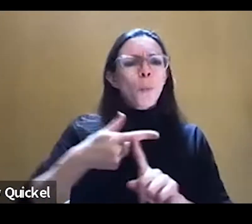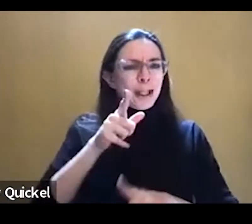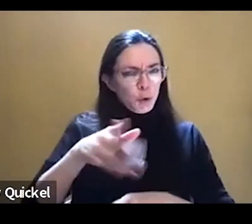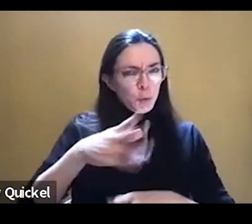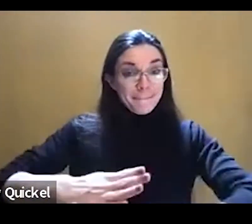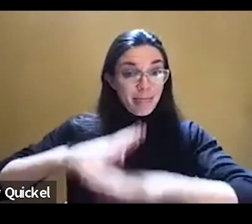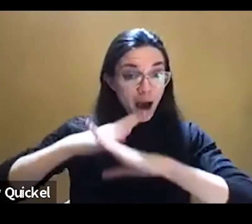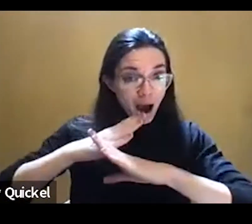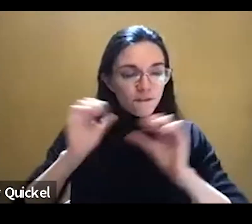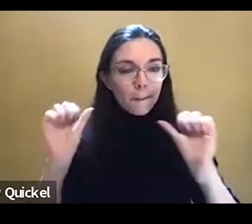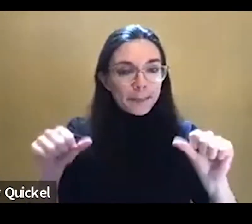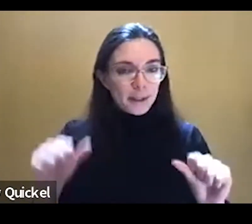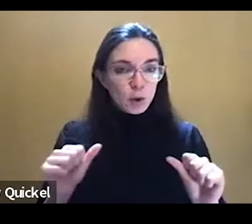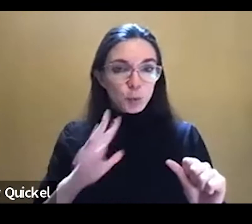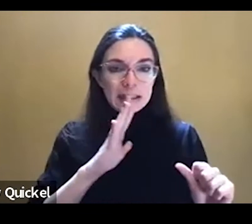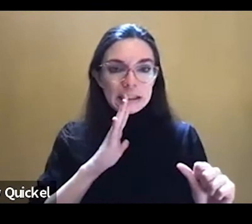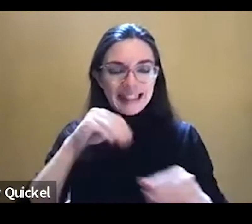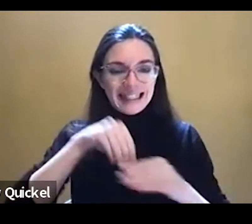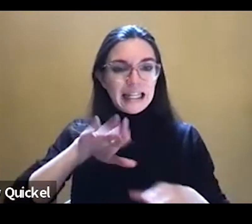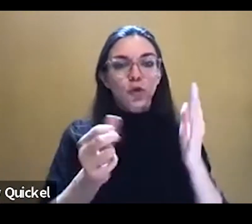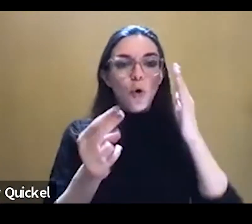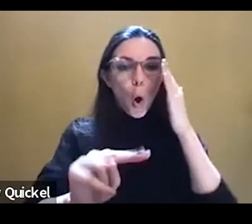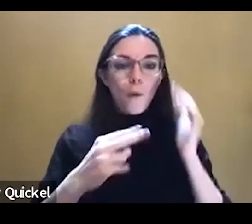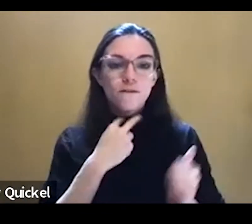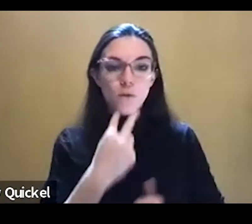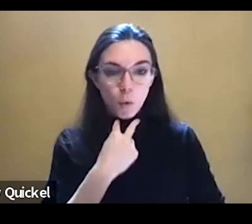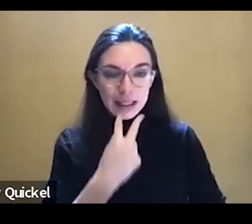being able to speak in your own voice in the court